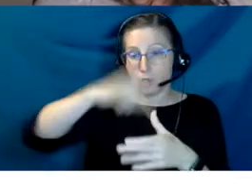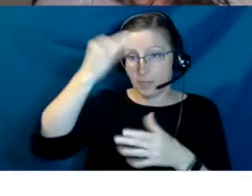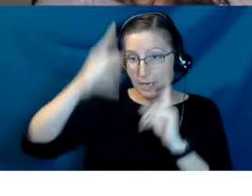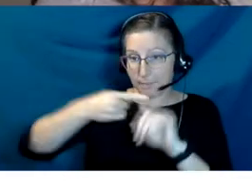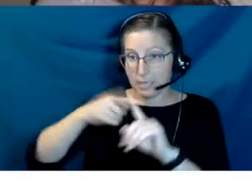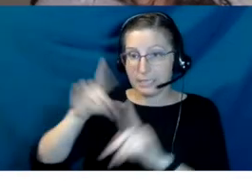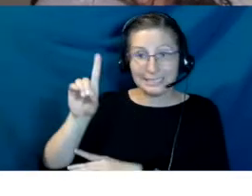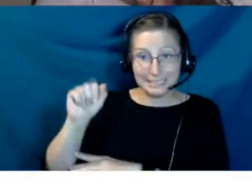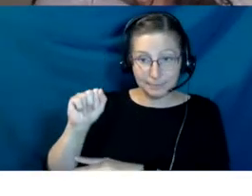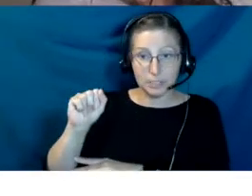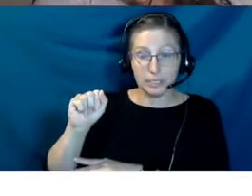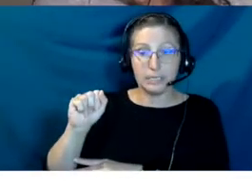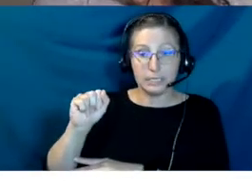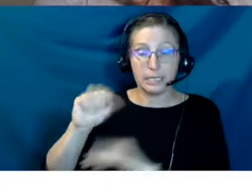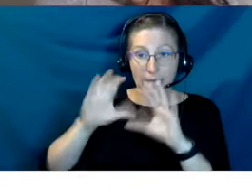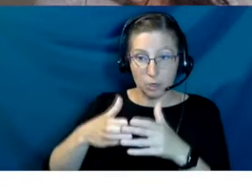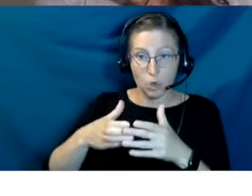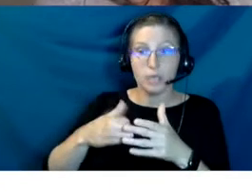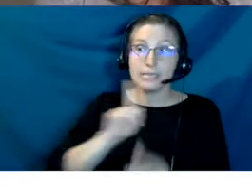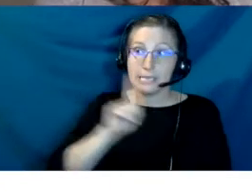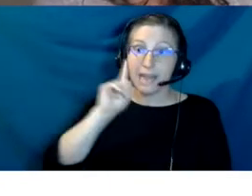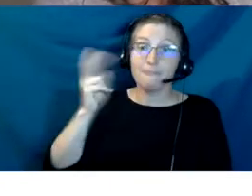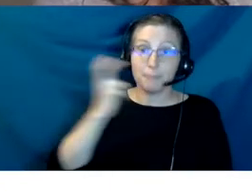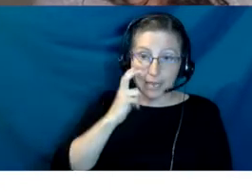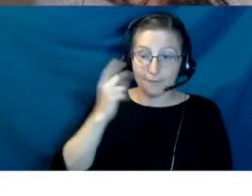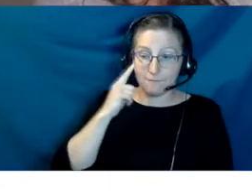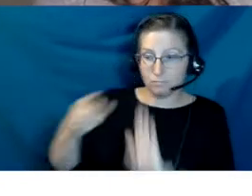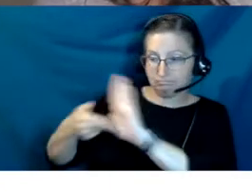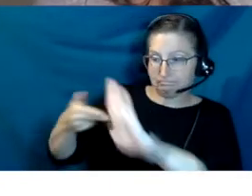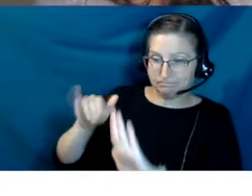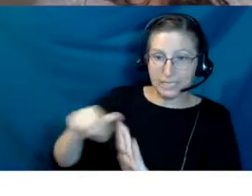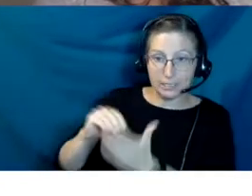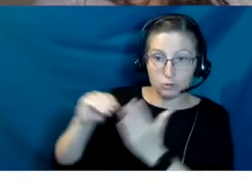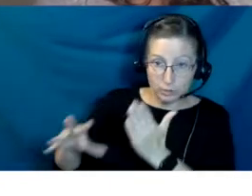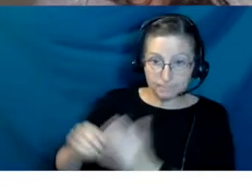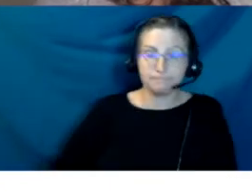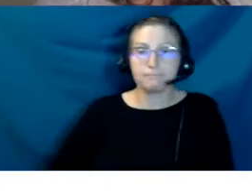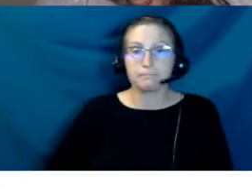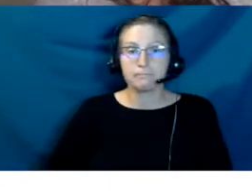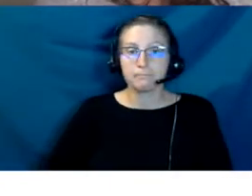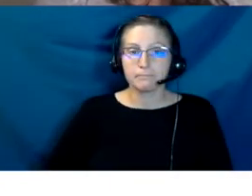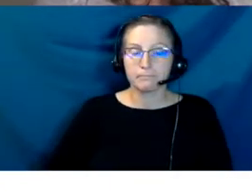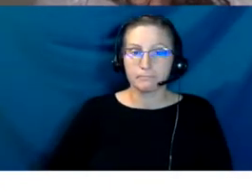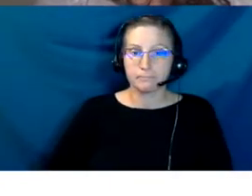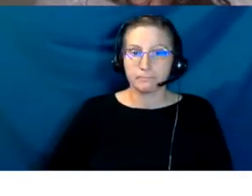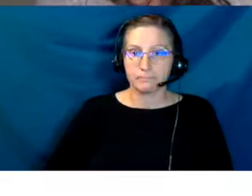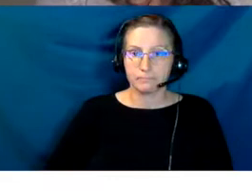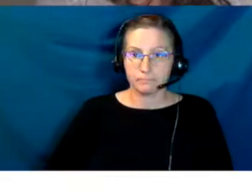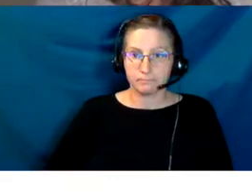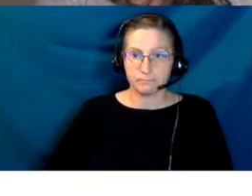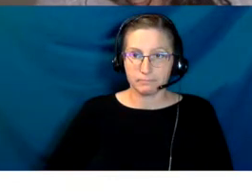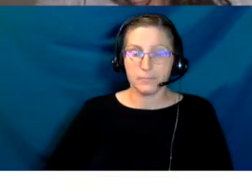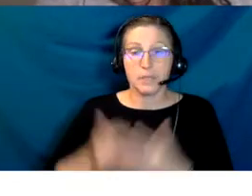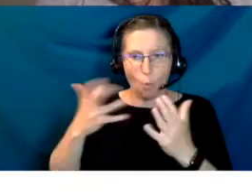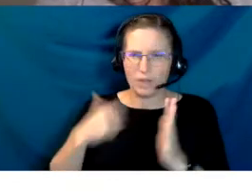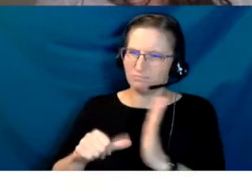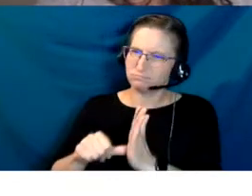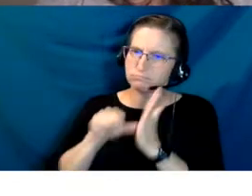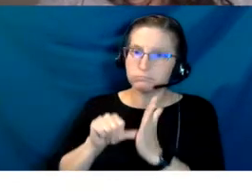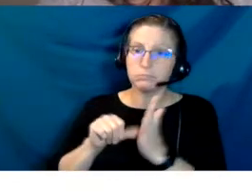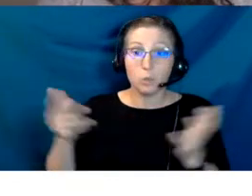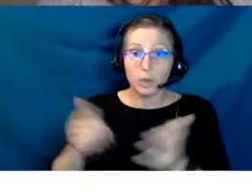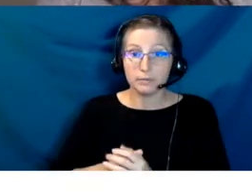a student. And just to really emphasize, a child can meet this criteria in different